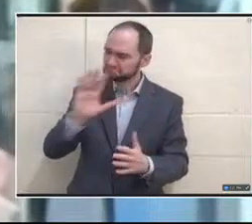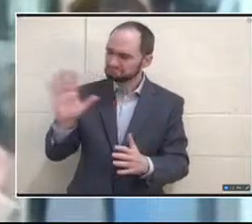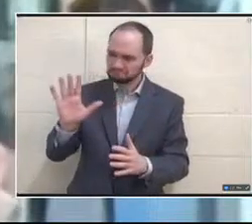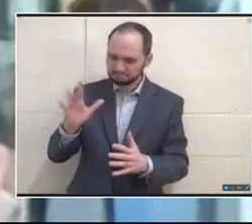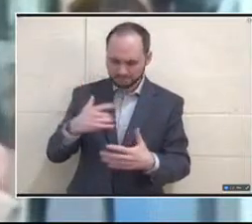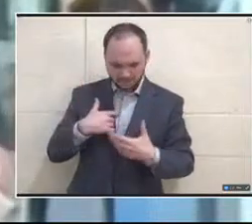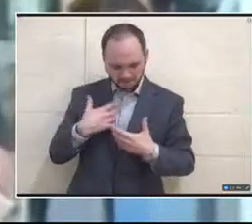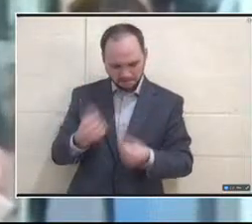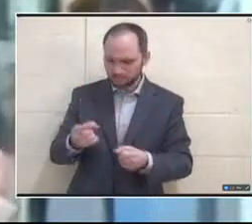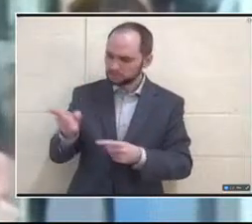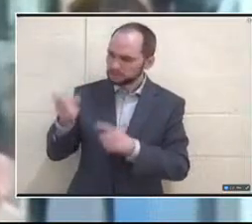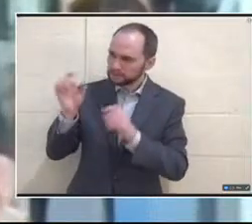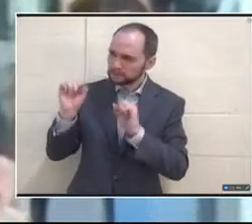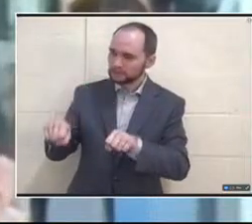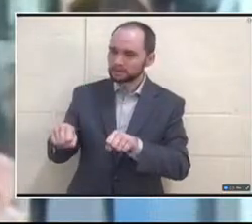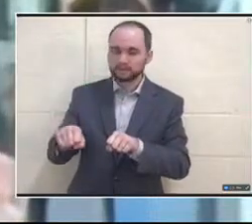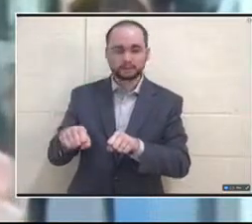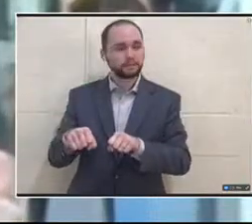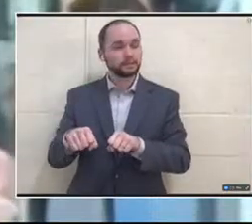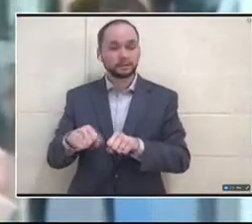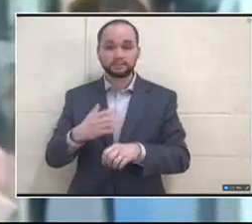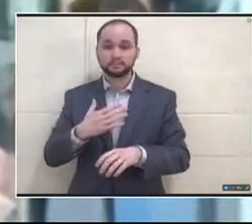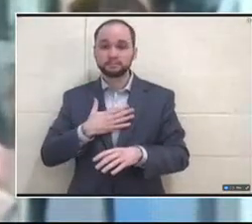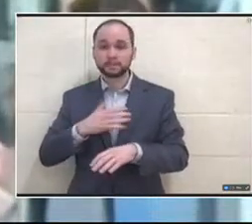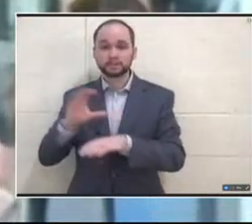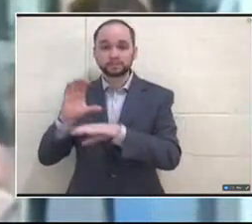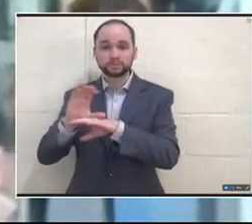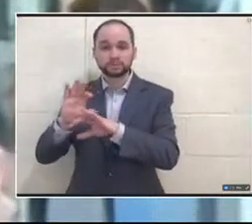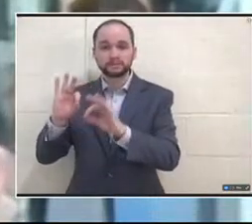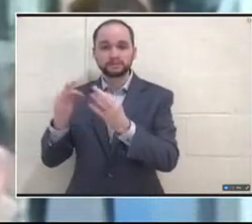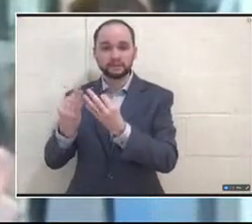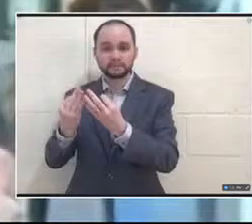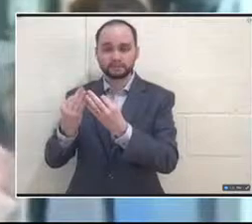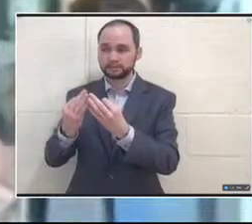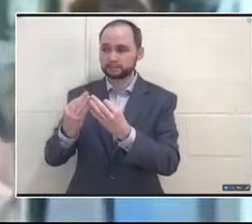and those that supported me here in Philadelphia and New York City and